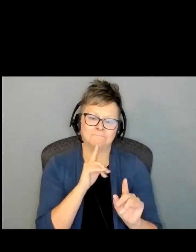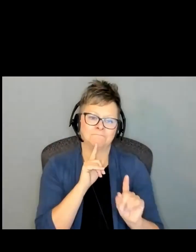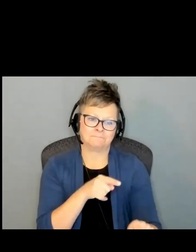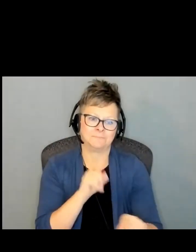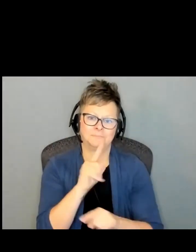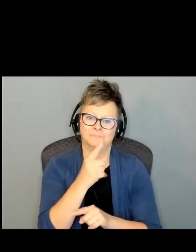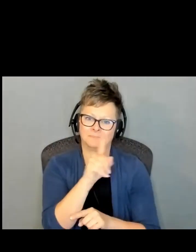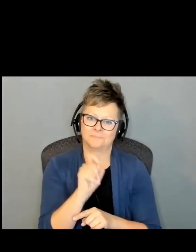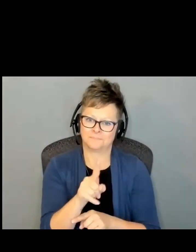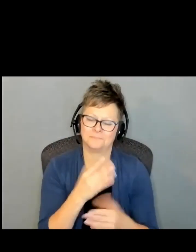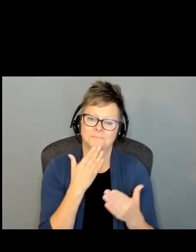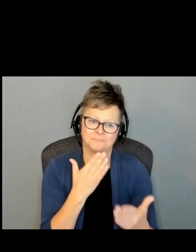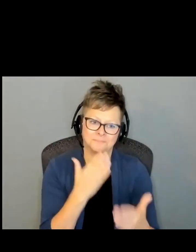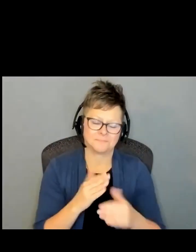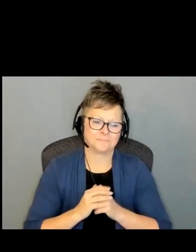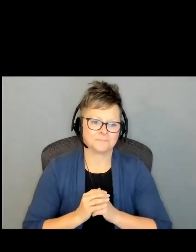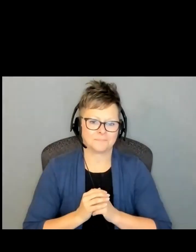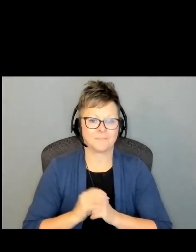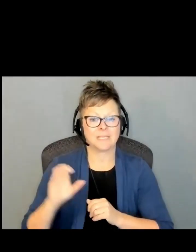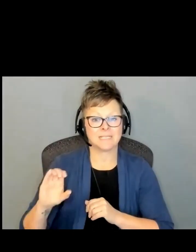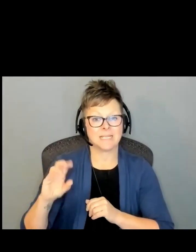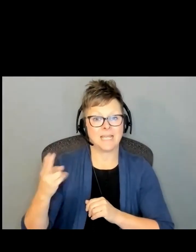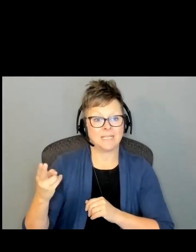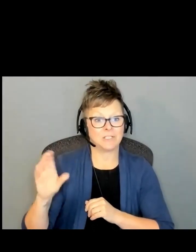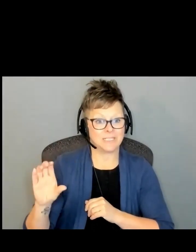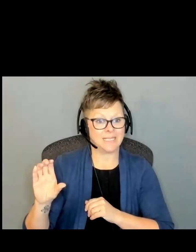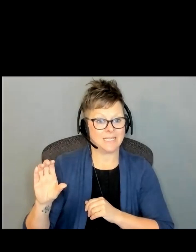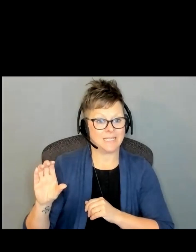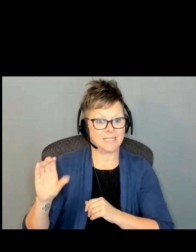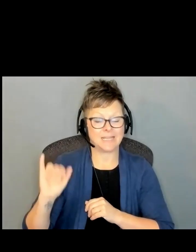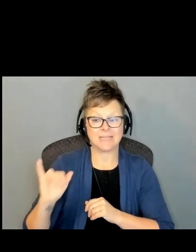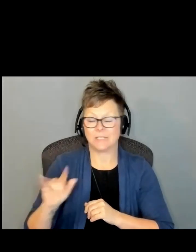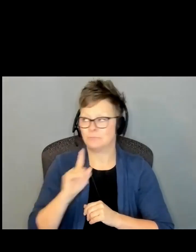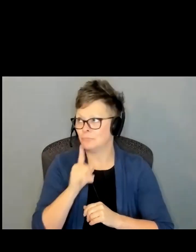It doesn't strike me that CHC's are such a valuable resource when it comes to reaching